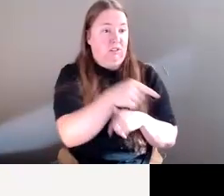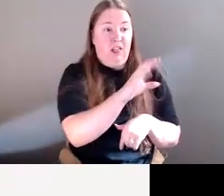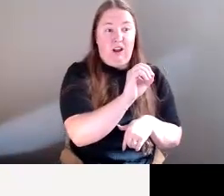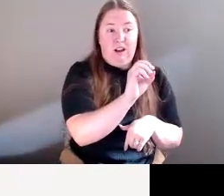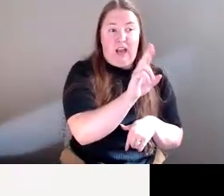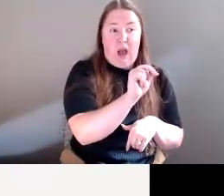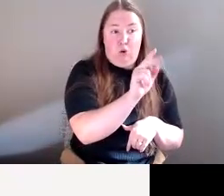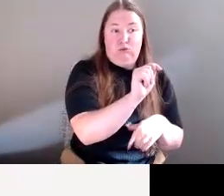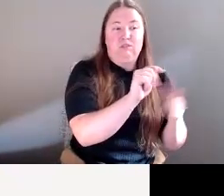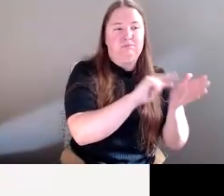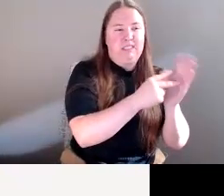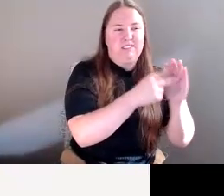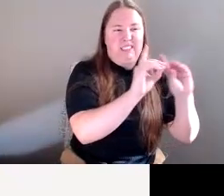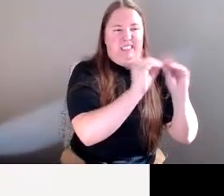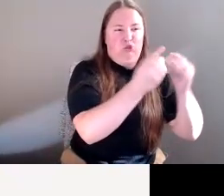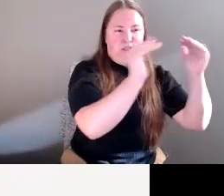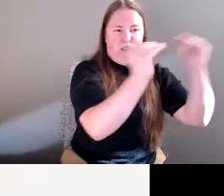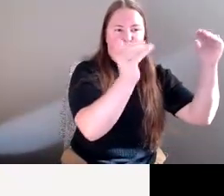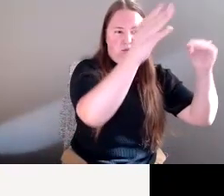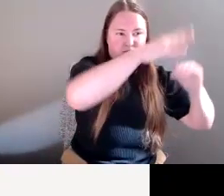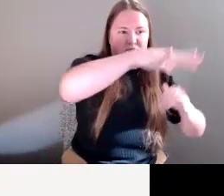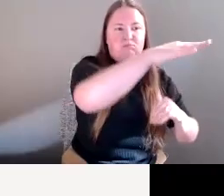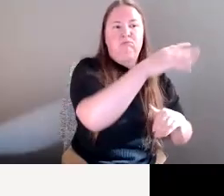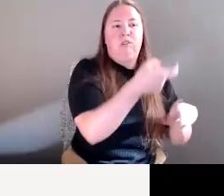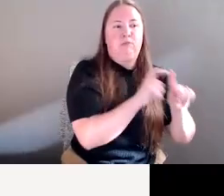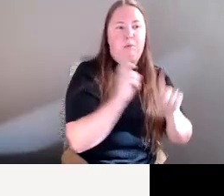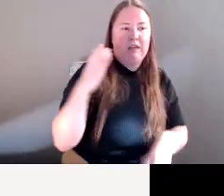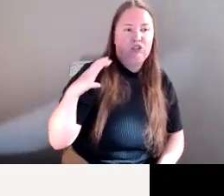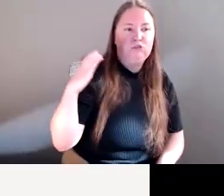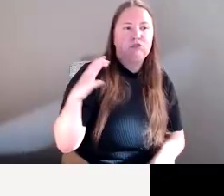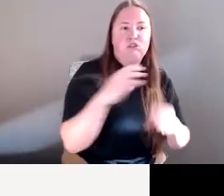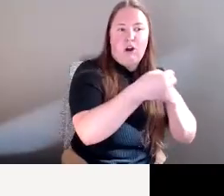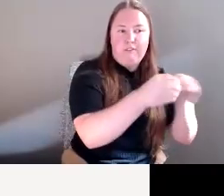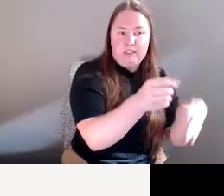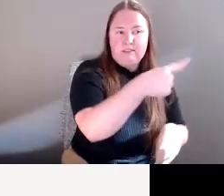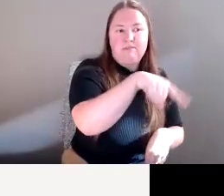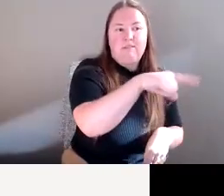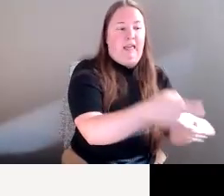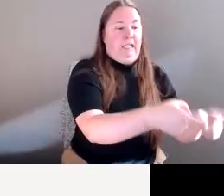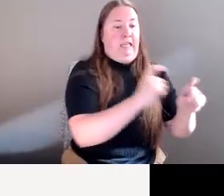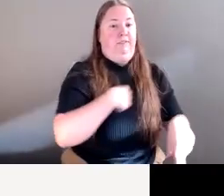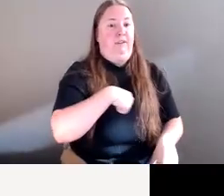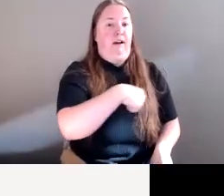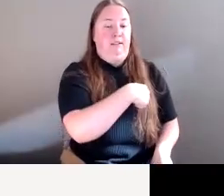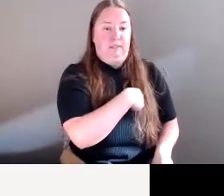because at the district level from the Chancellor's office, they give us,